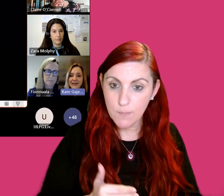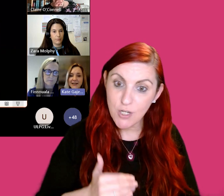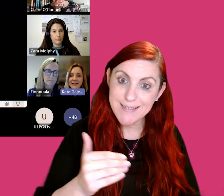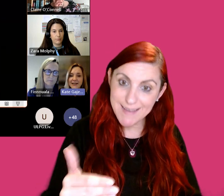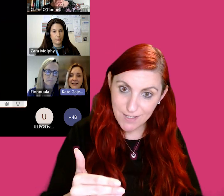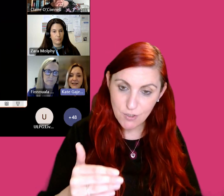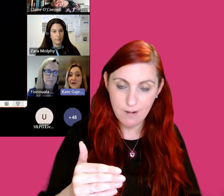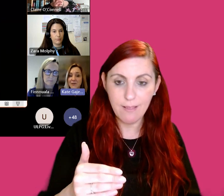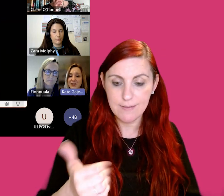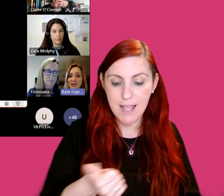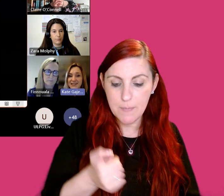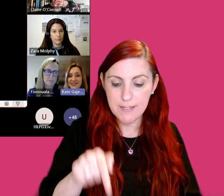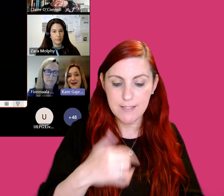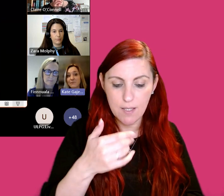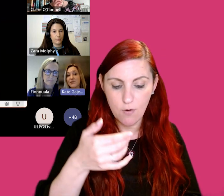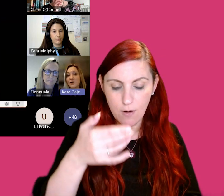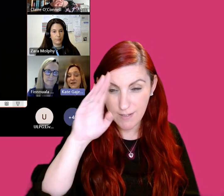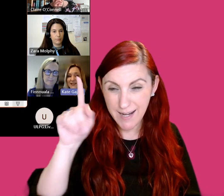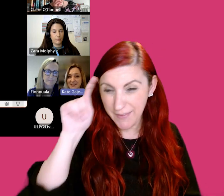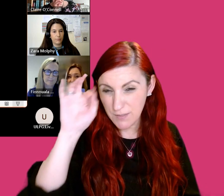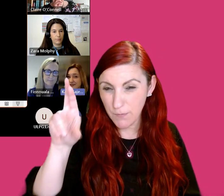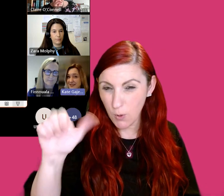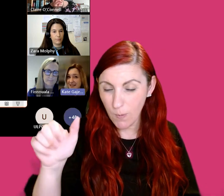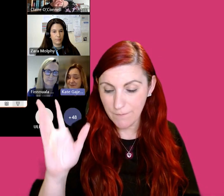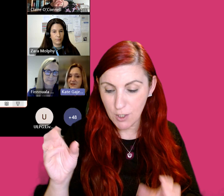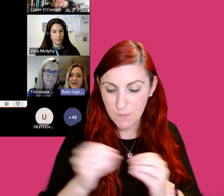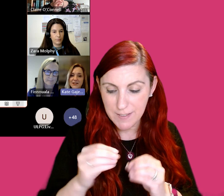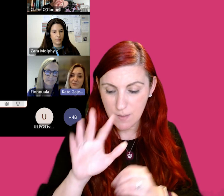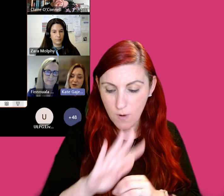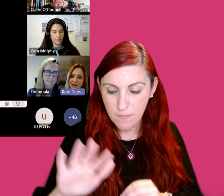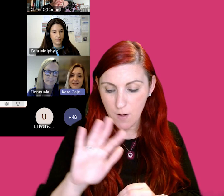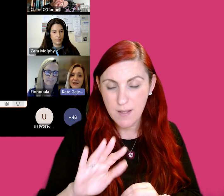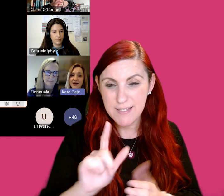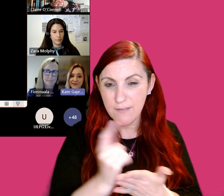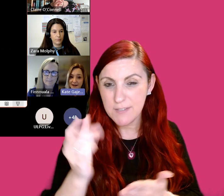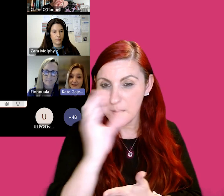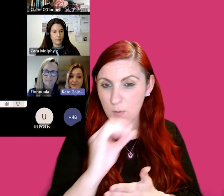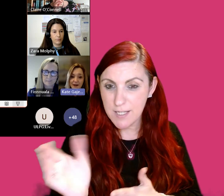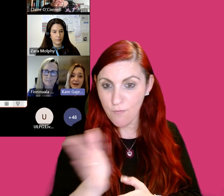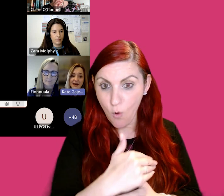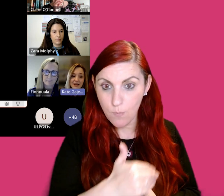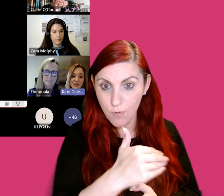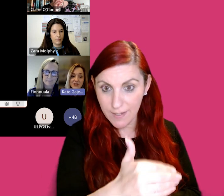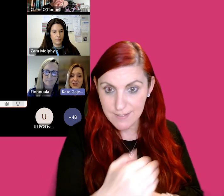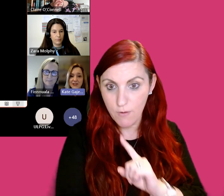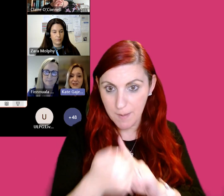and I think as funa mentioned it's approximately 177% of pregnancies are affected by gestational